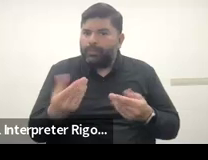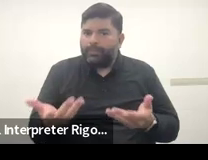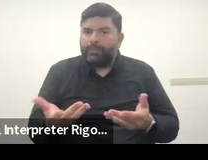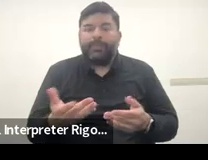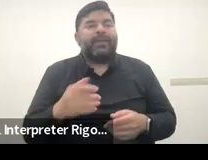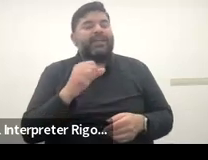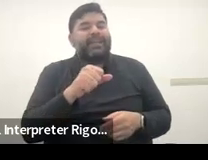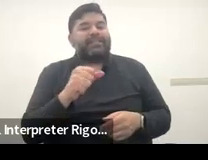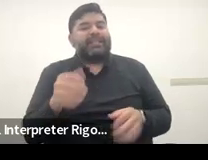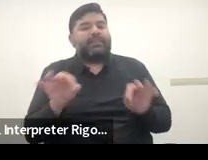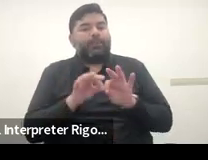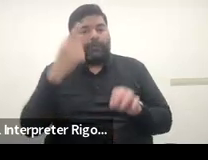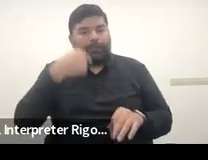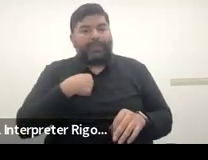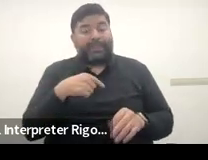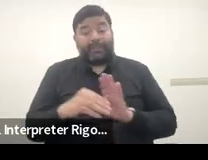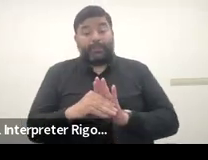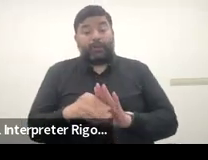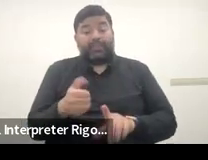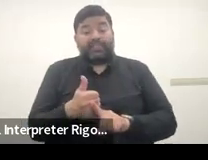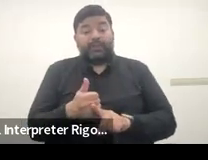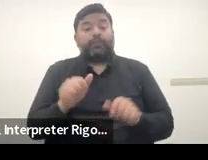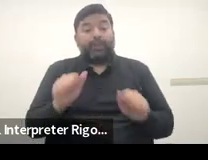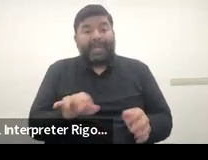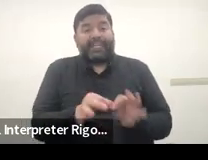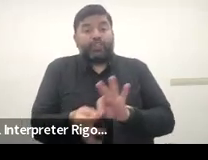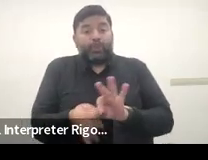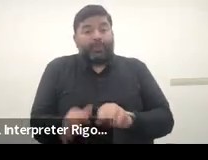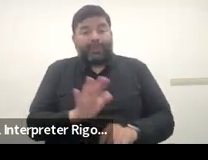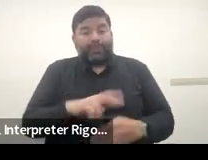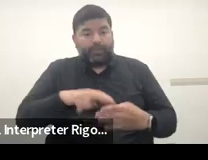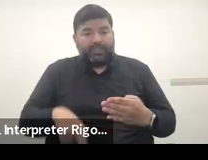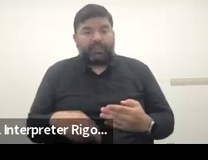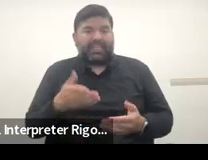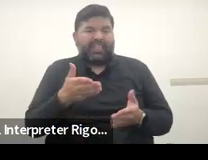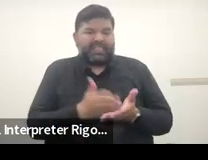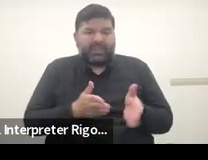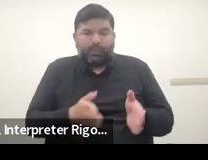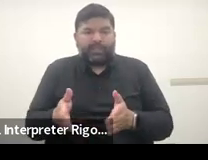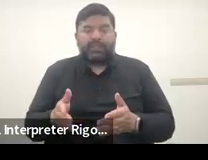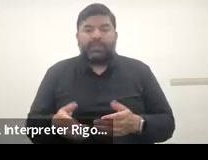me at least that the model is interpretable in some way, so a nearest neighbor model is attractive